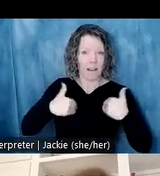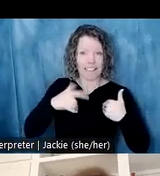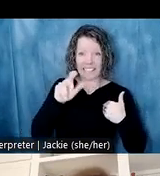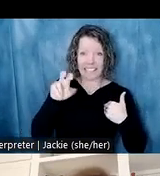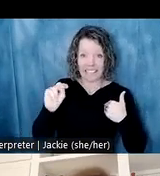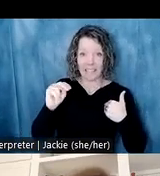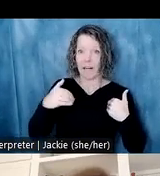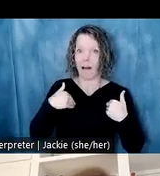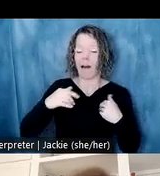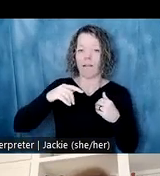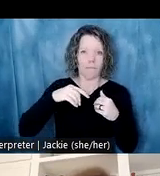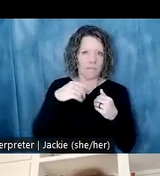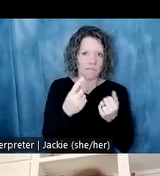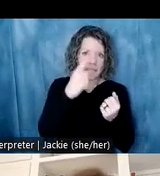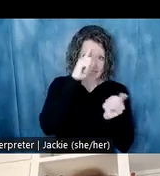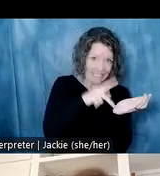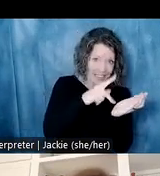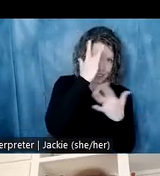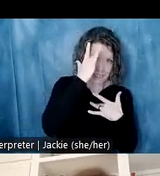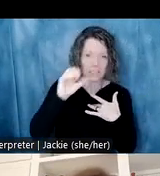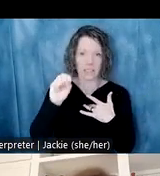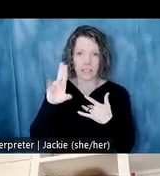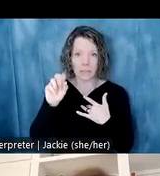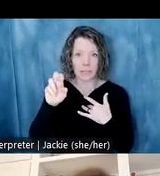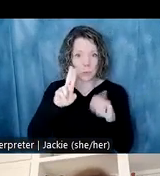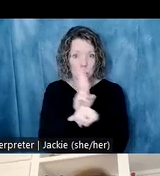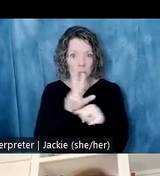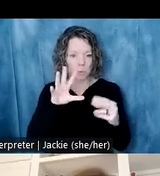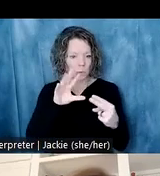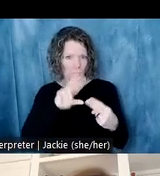And from this foundation, she has developed and implemented programs aimed at helping schools